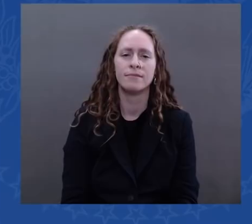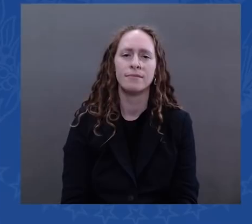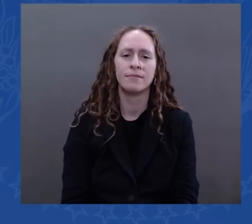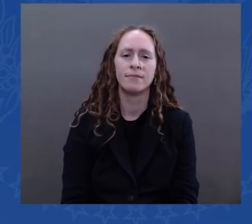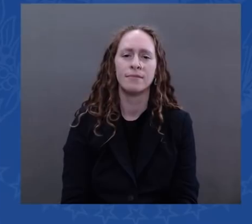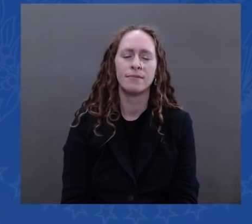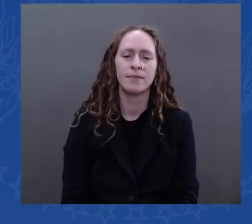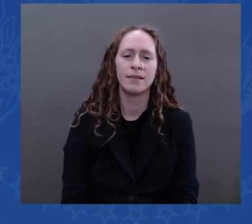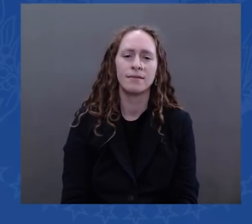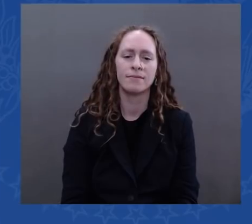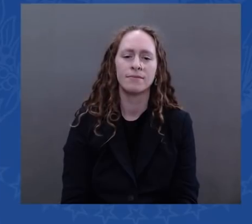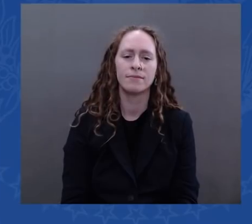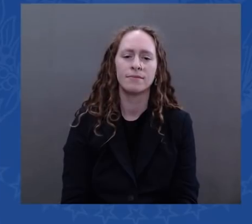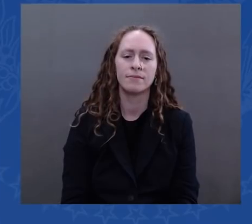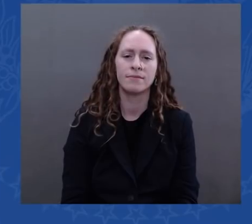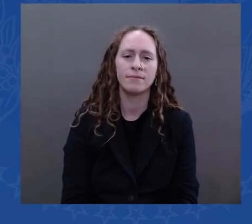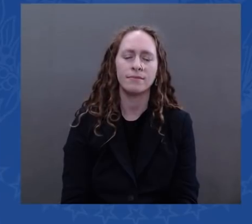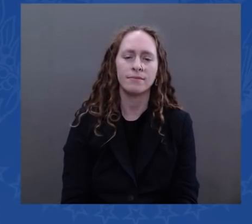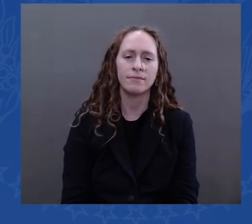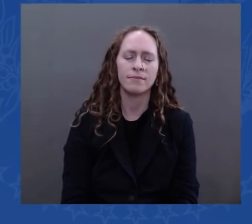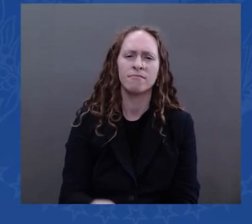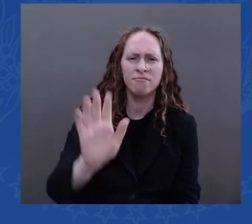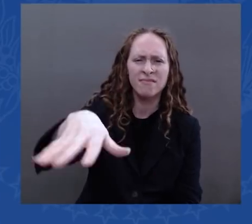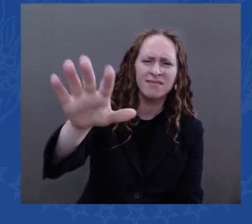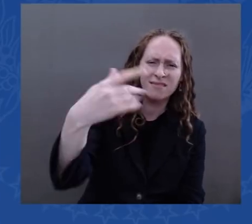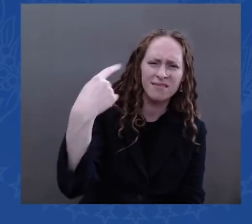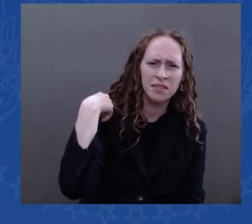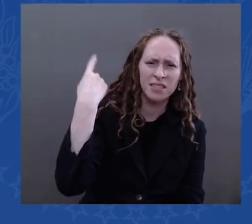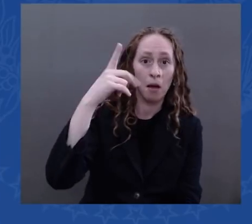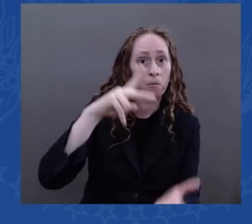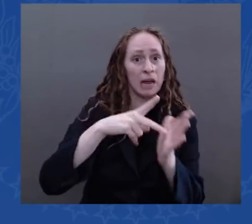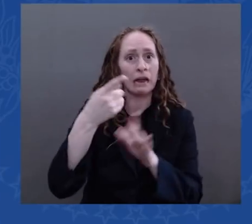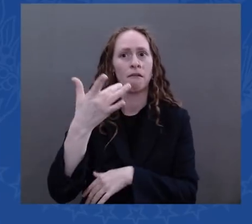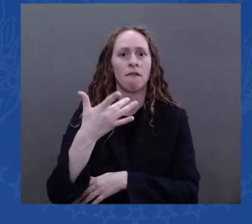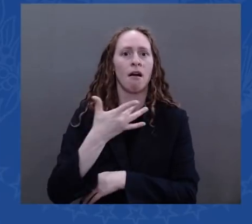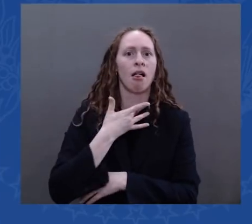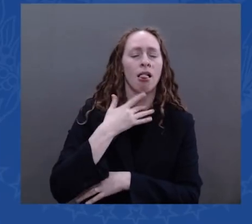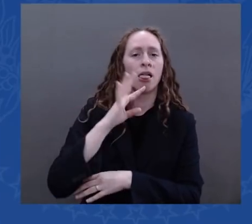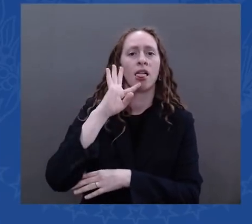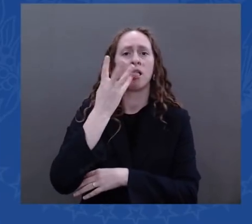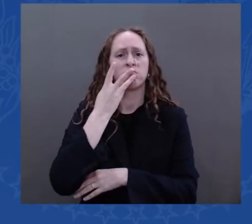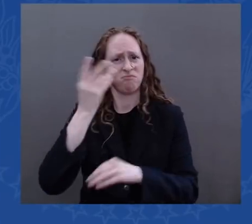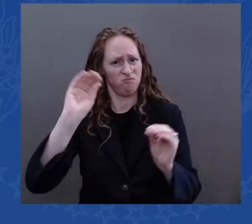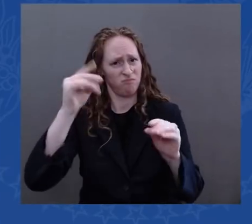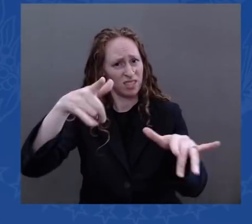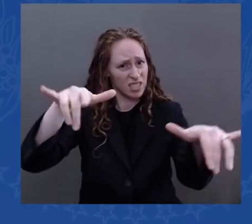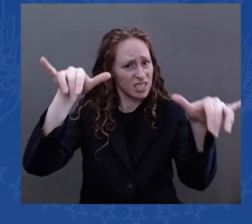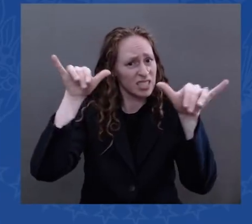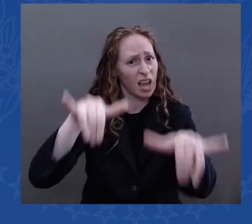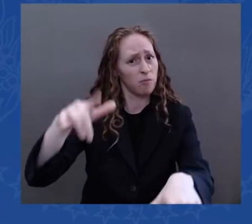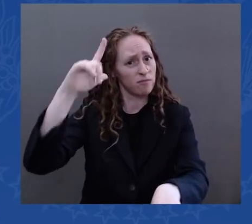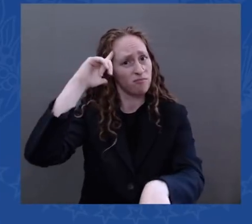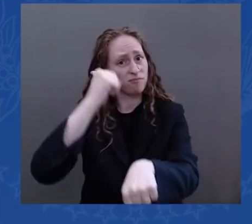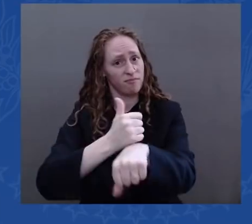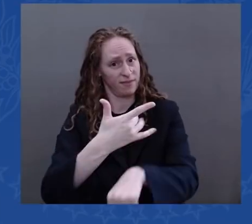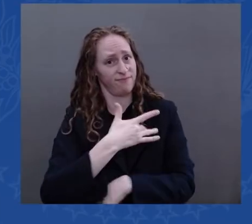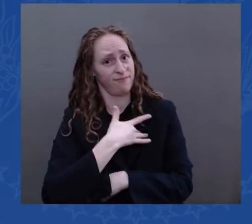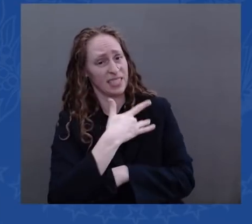you do feel that Vladimir Putin should be remained from -- removed from power. Is that what you're saying? And -- The President: No, what I was -- I was expressing just what I said.